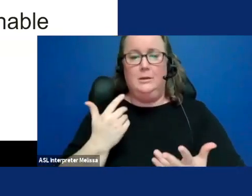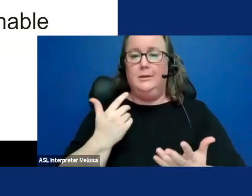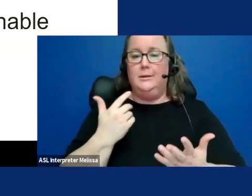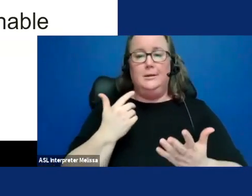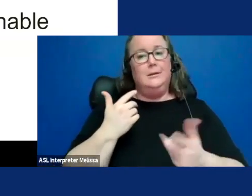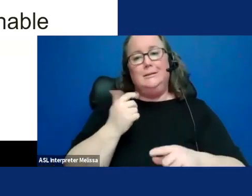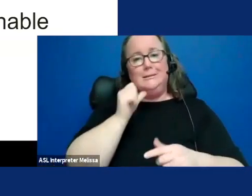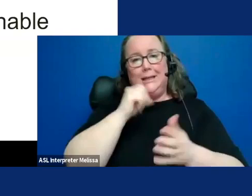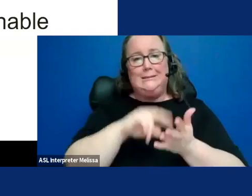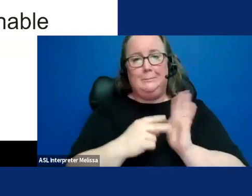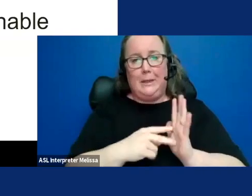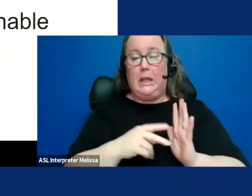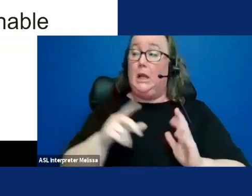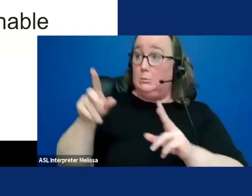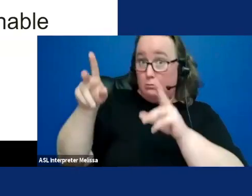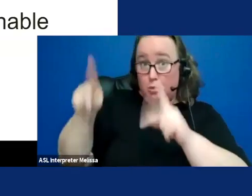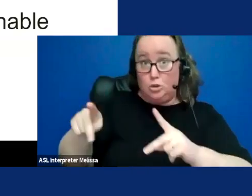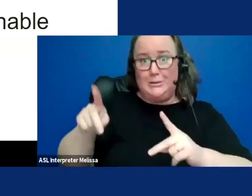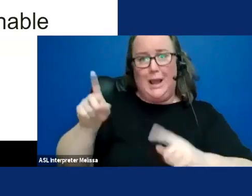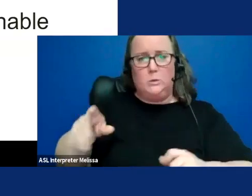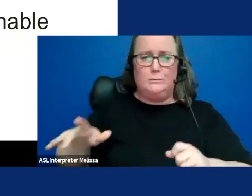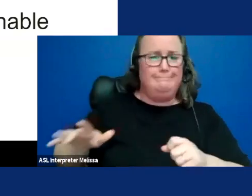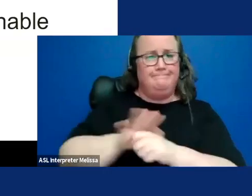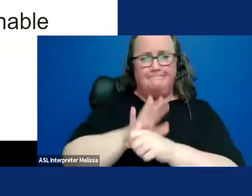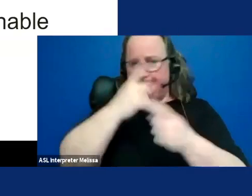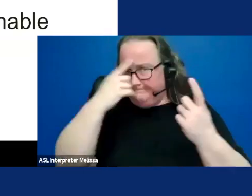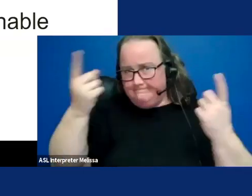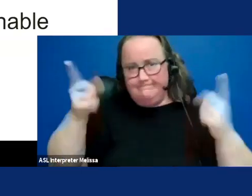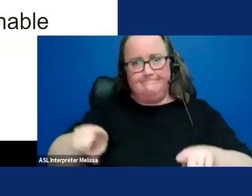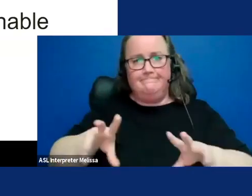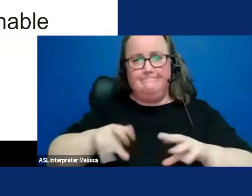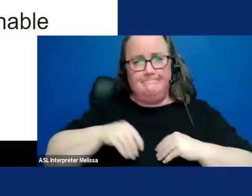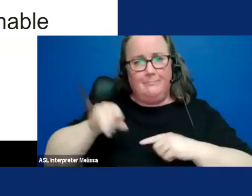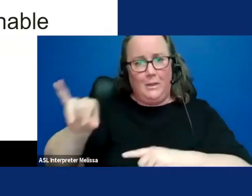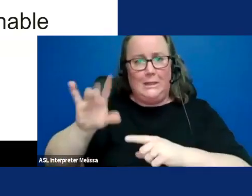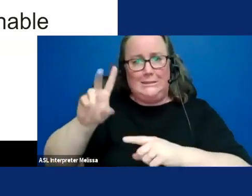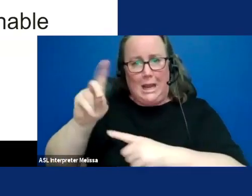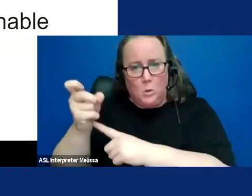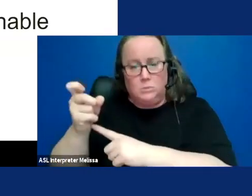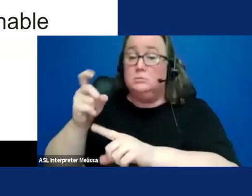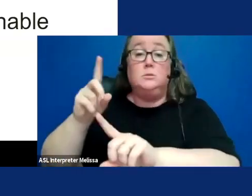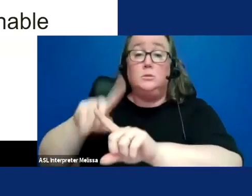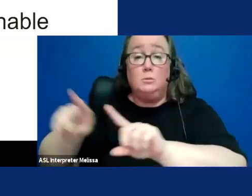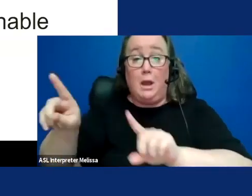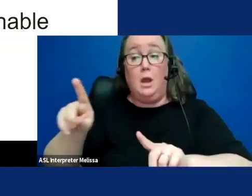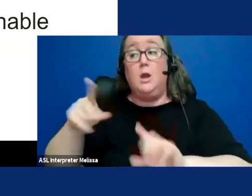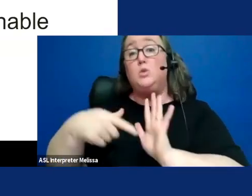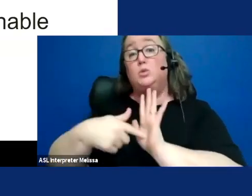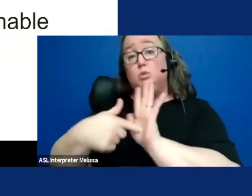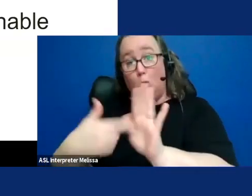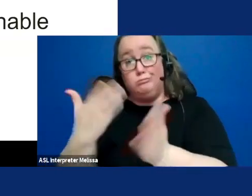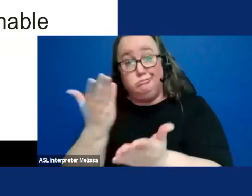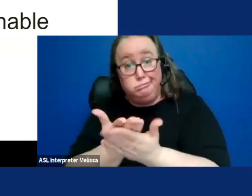the disability diagnosis that's given to them. What's required is them showing that they're willing to engage in services that are tailored to